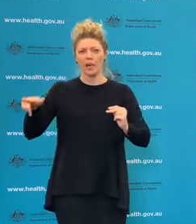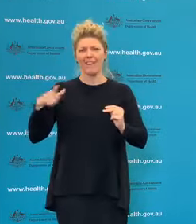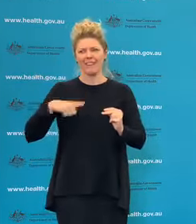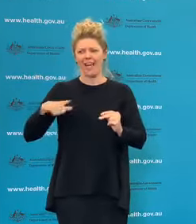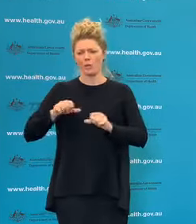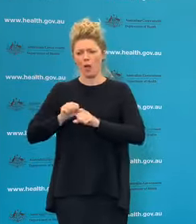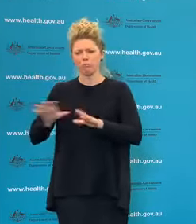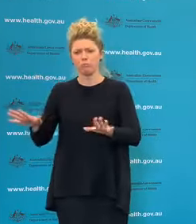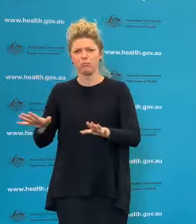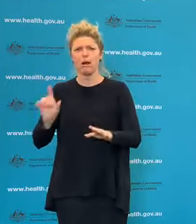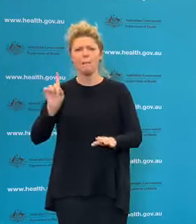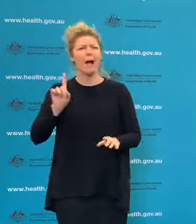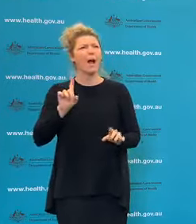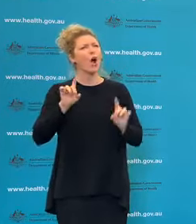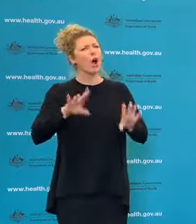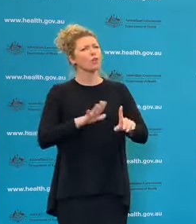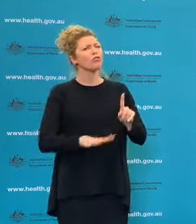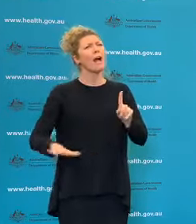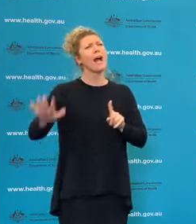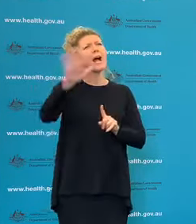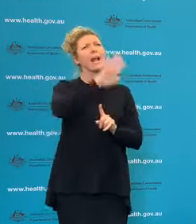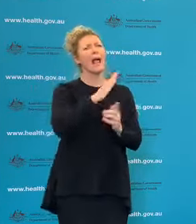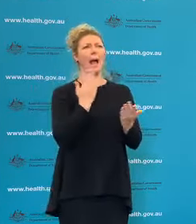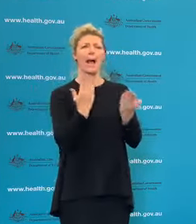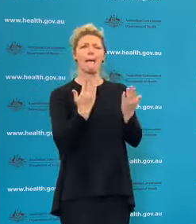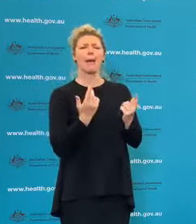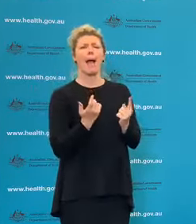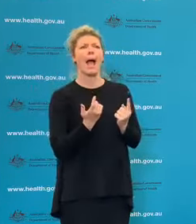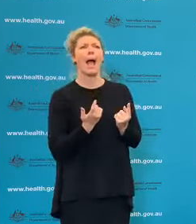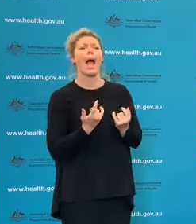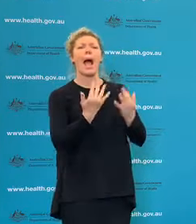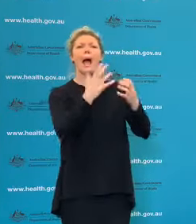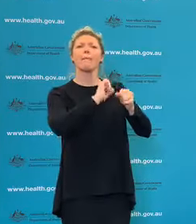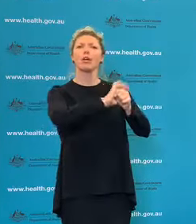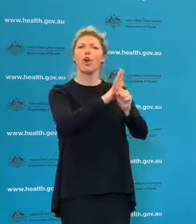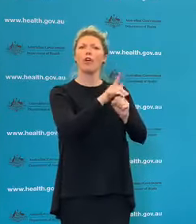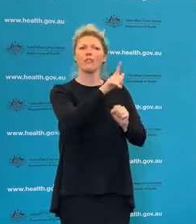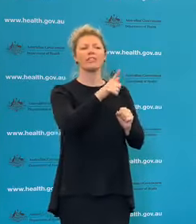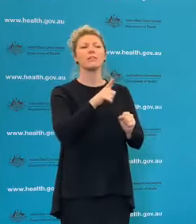the national figure, how many of that figure are made up of healthcare workers?